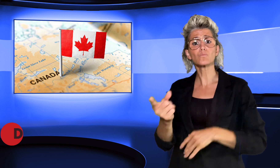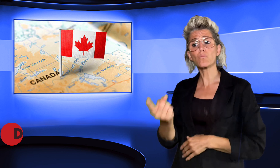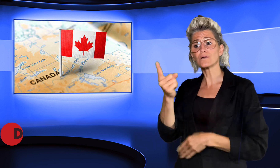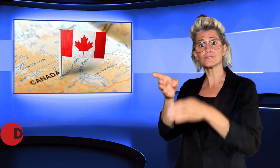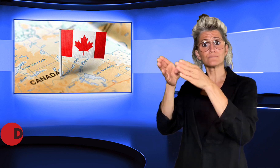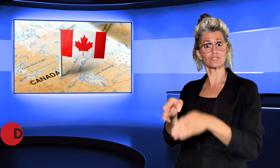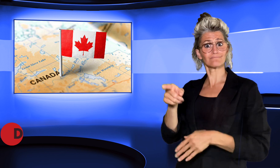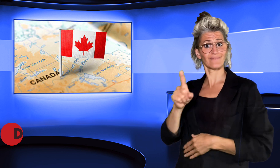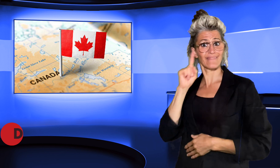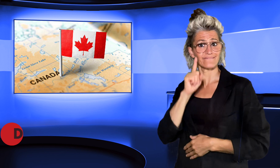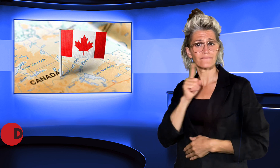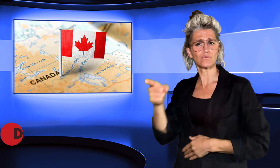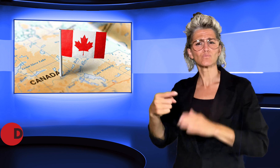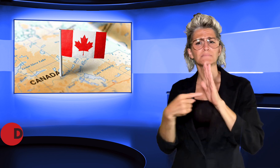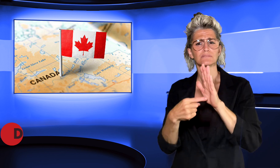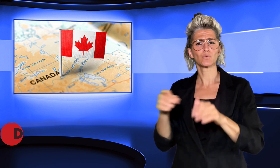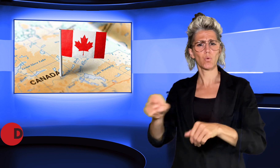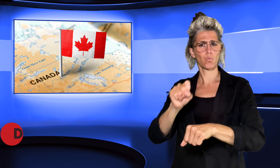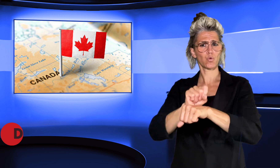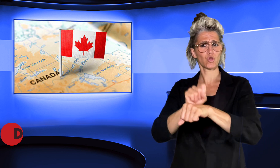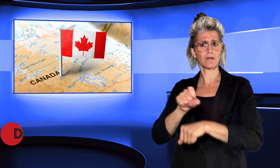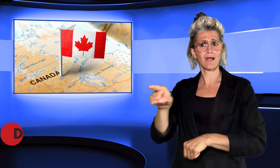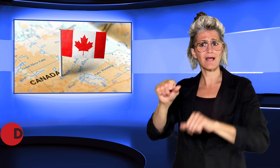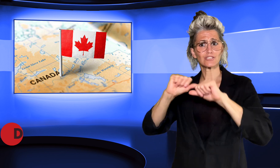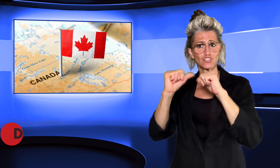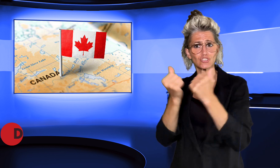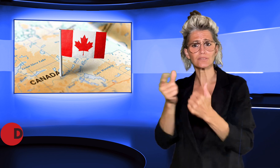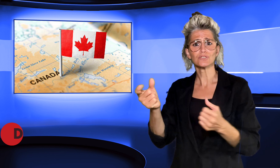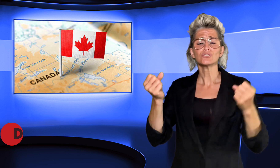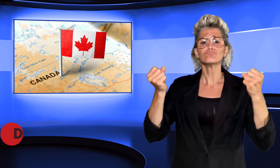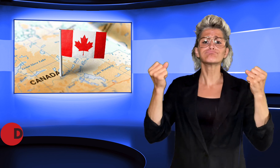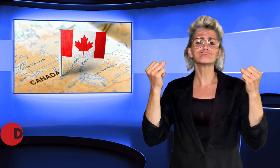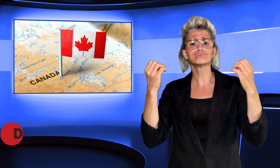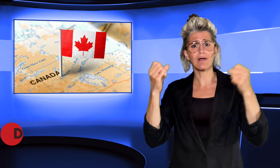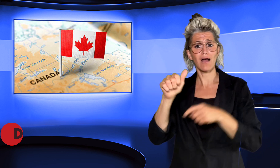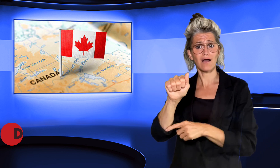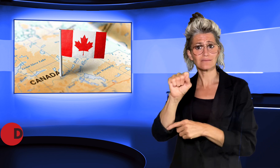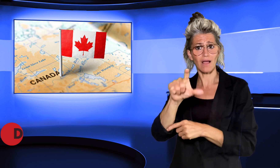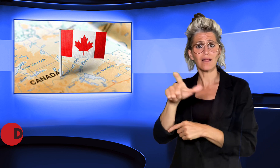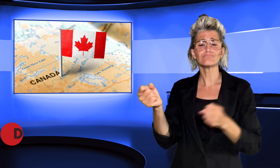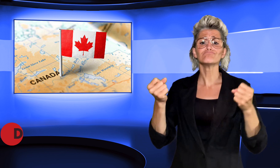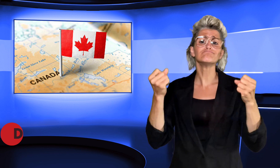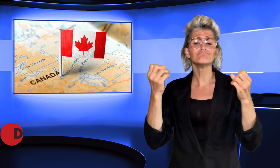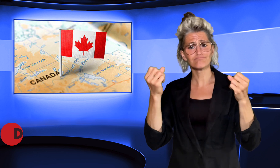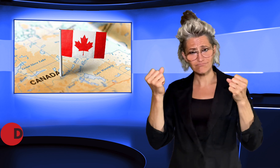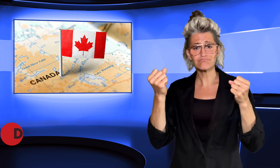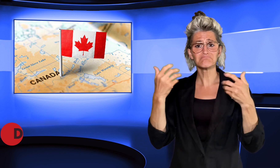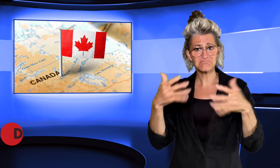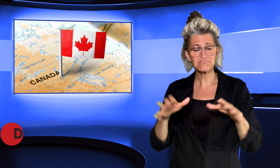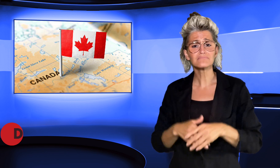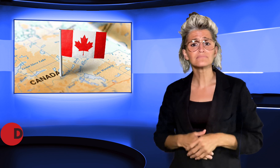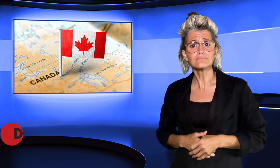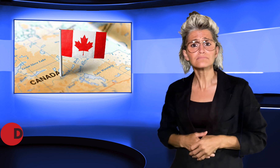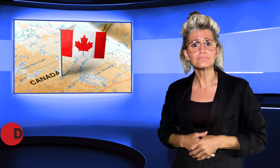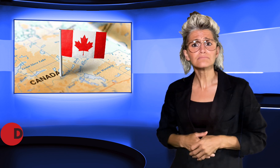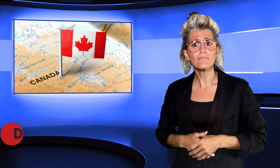Several people posted comments under that video saying that the audio